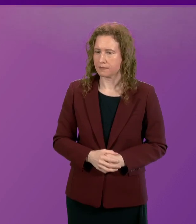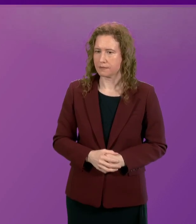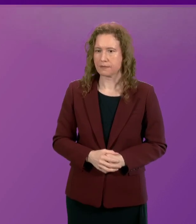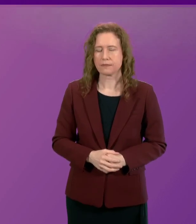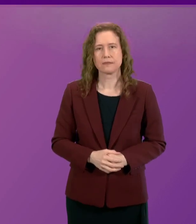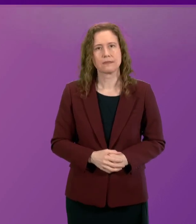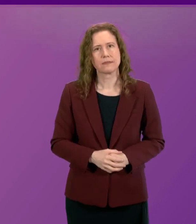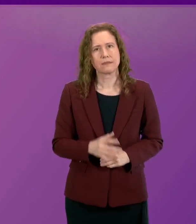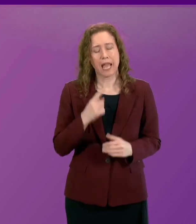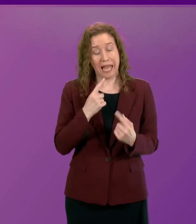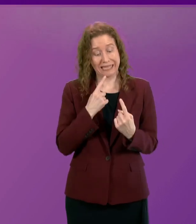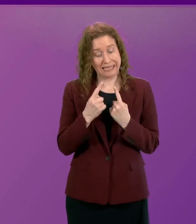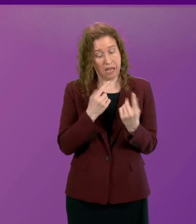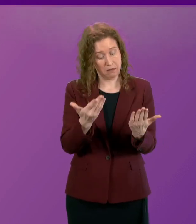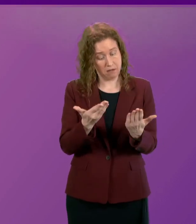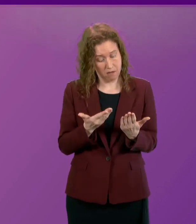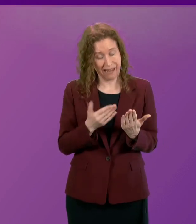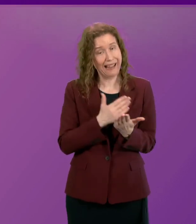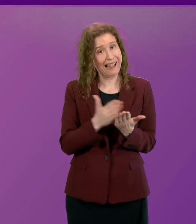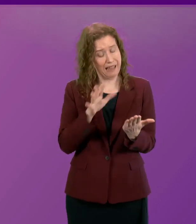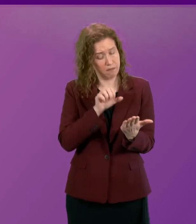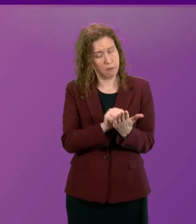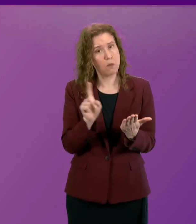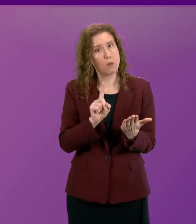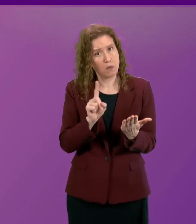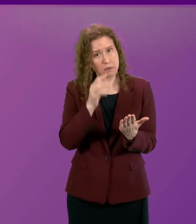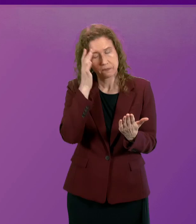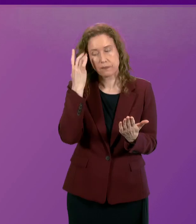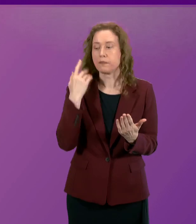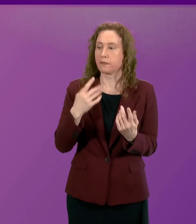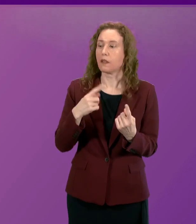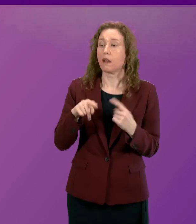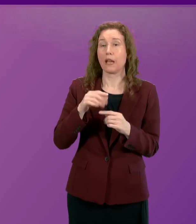What is clear from the data is that the improvements in gross domestic product per